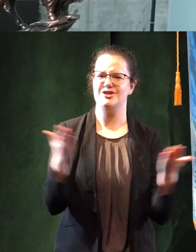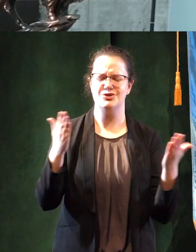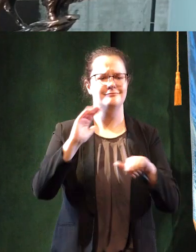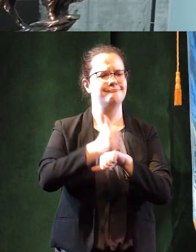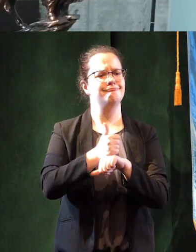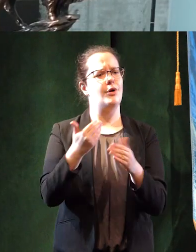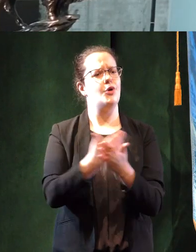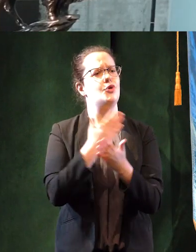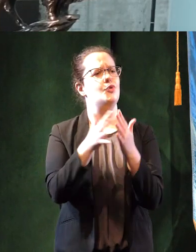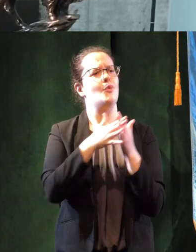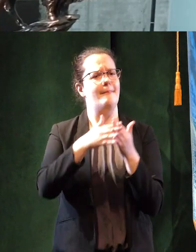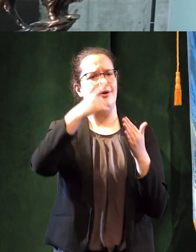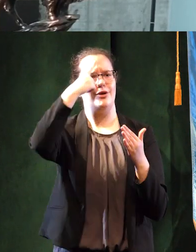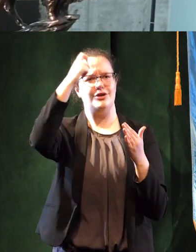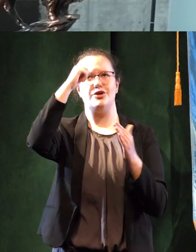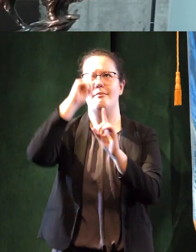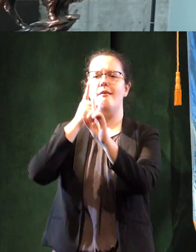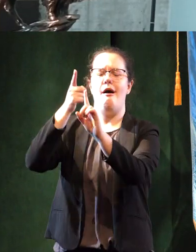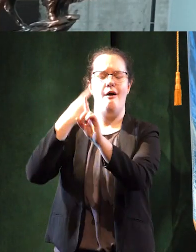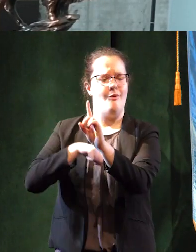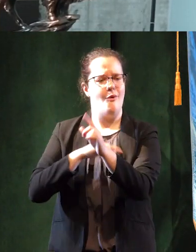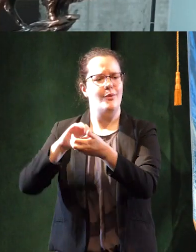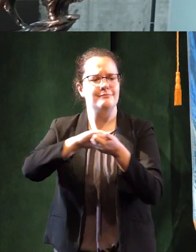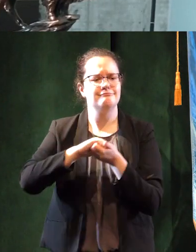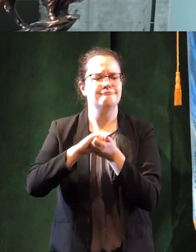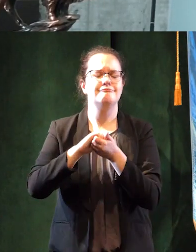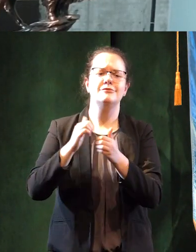new American dream as we collectively search to learn lessons from our shared